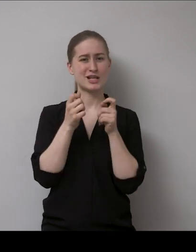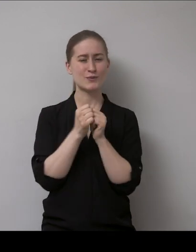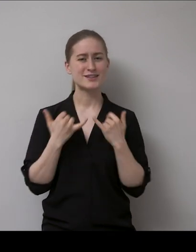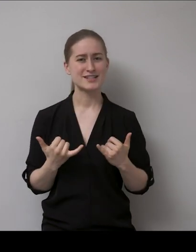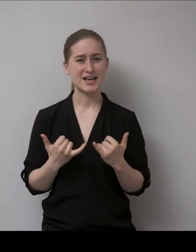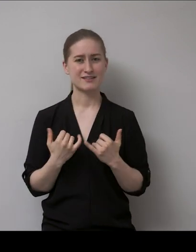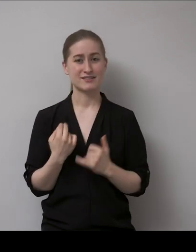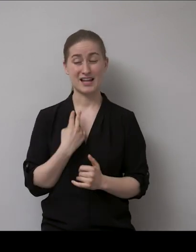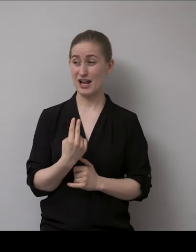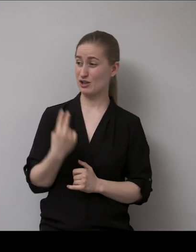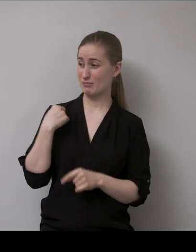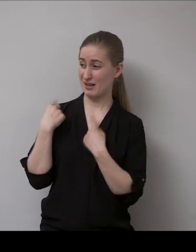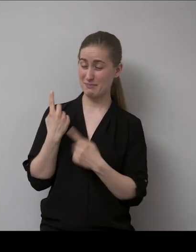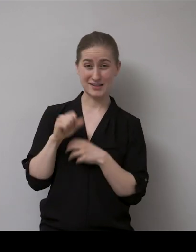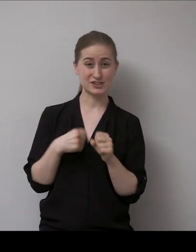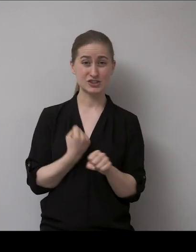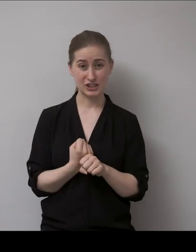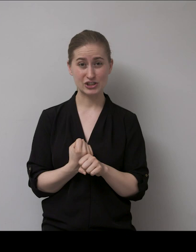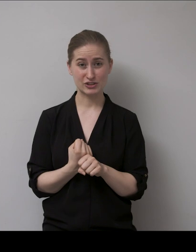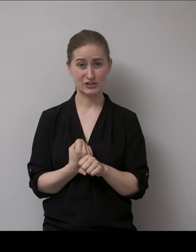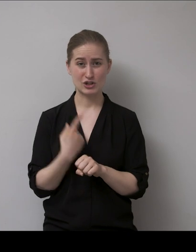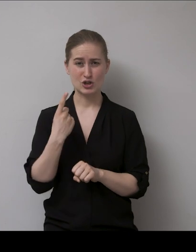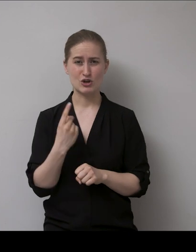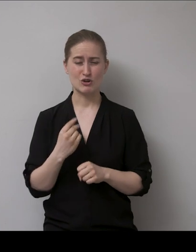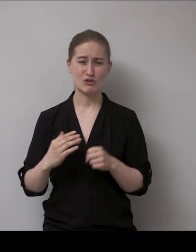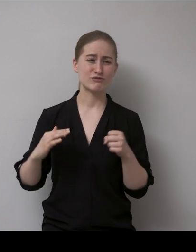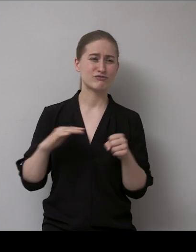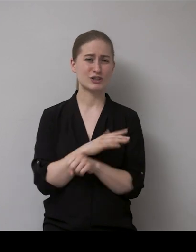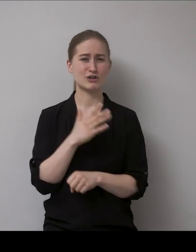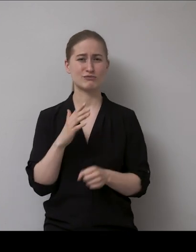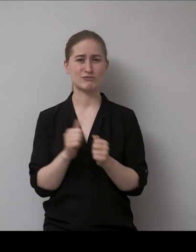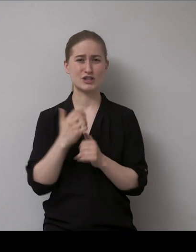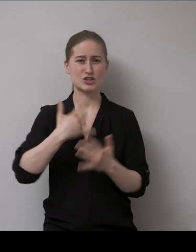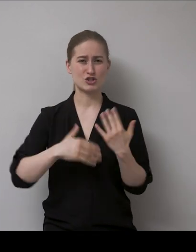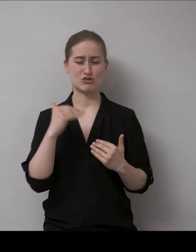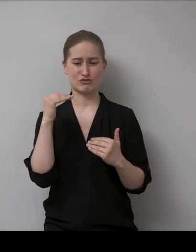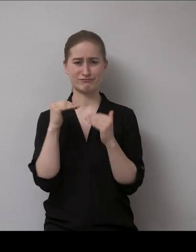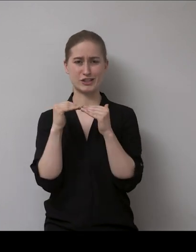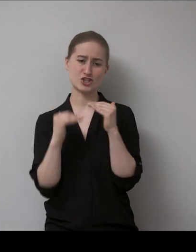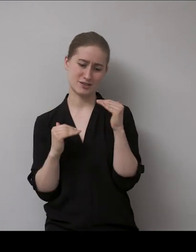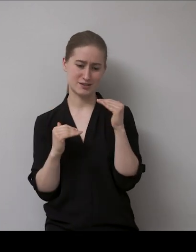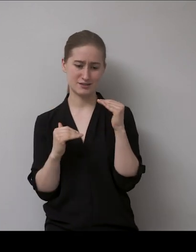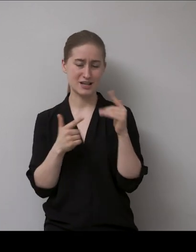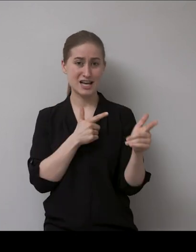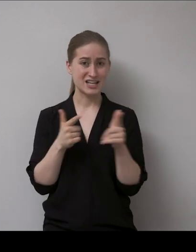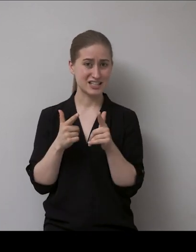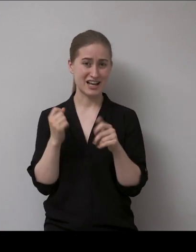As I look back over the past year, a year filled with social injustice, gun violence, and divisiveness,